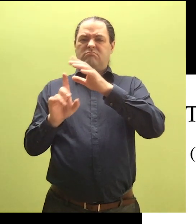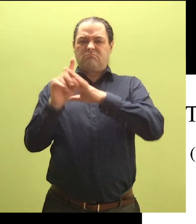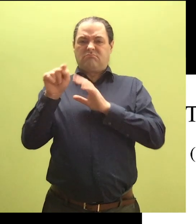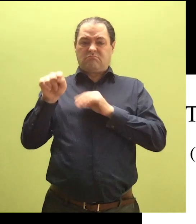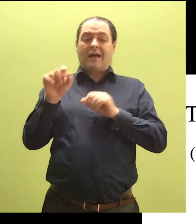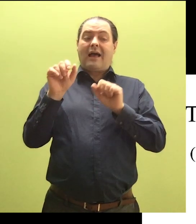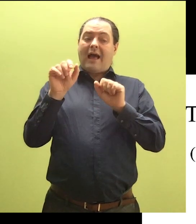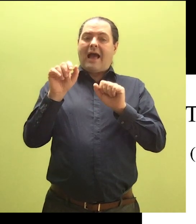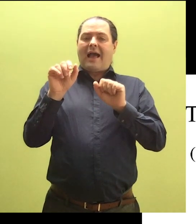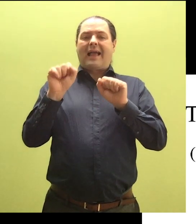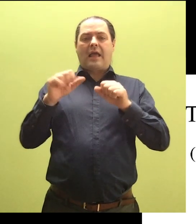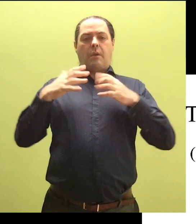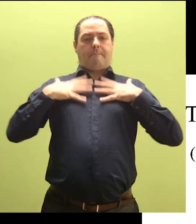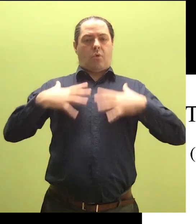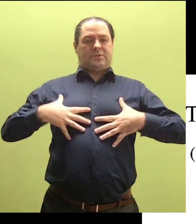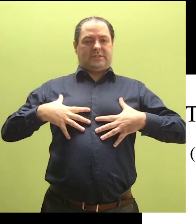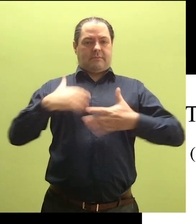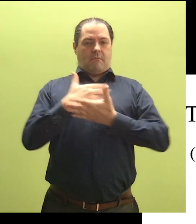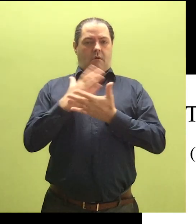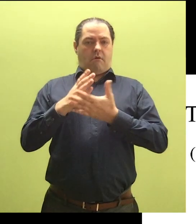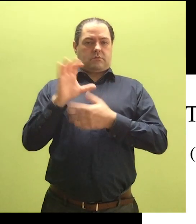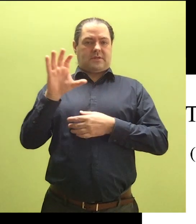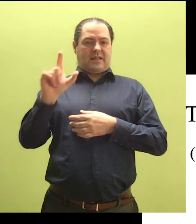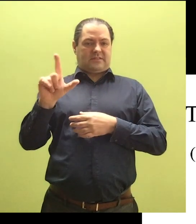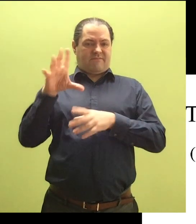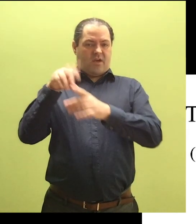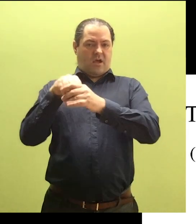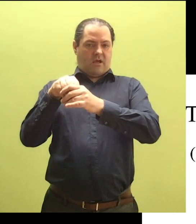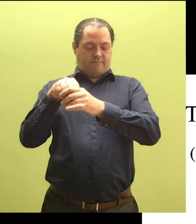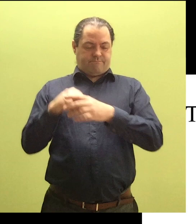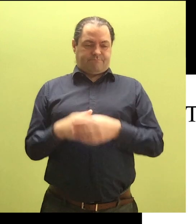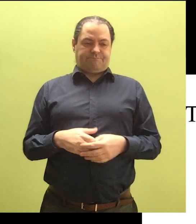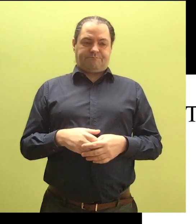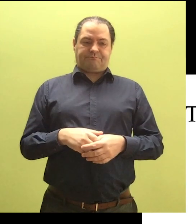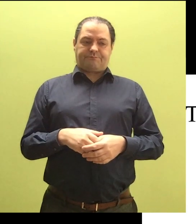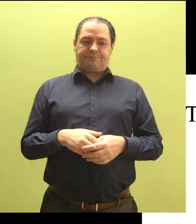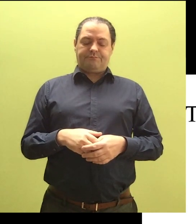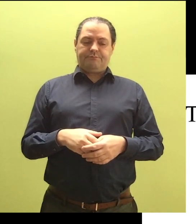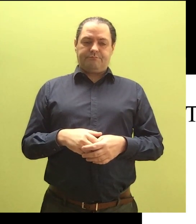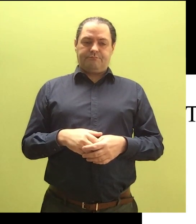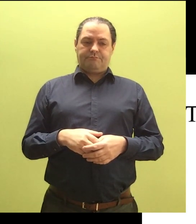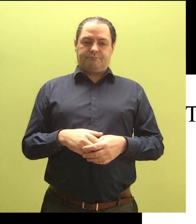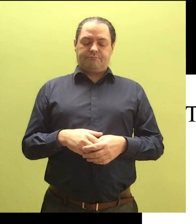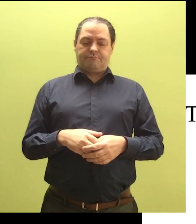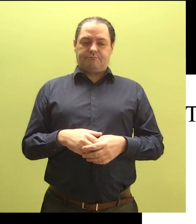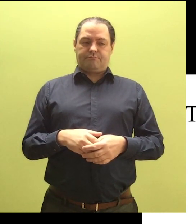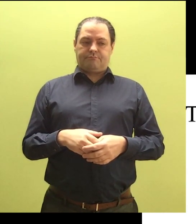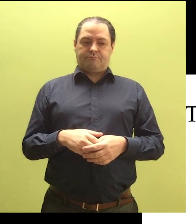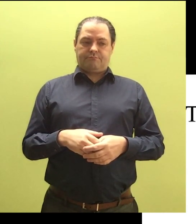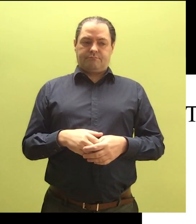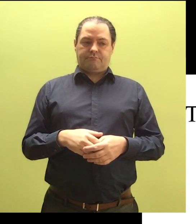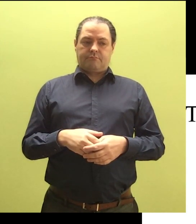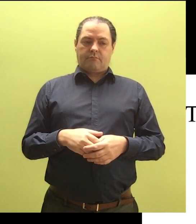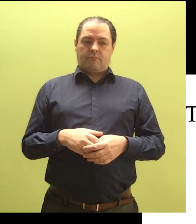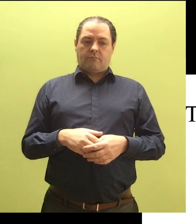argue these hosts body part classifier handshapes. Contra